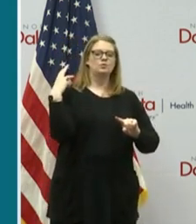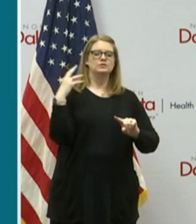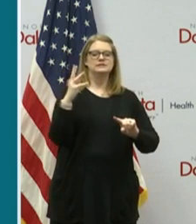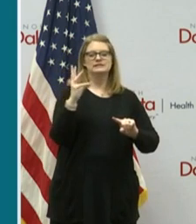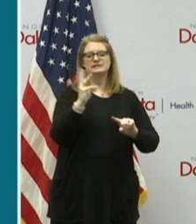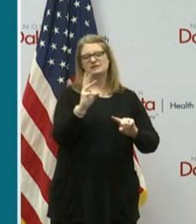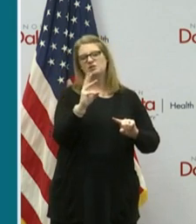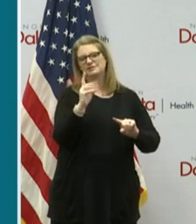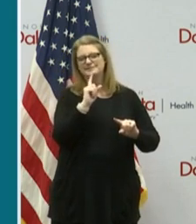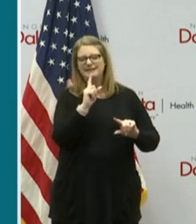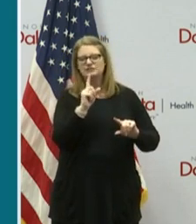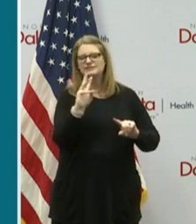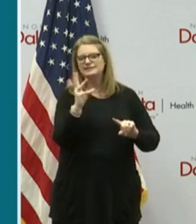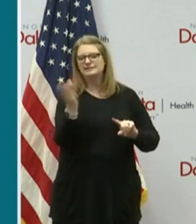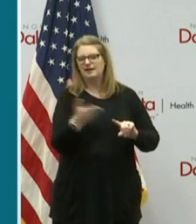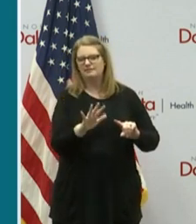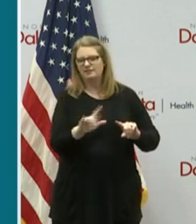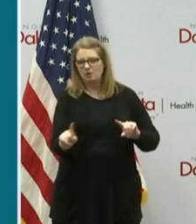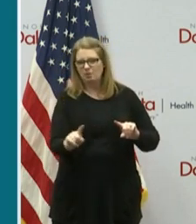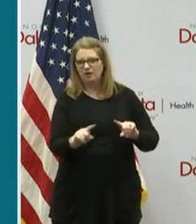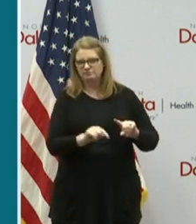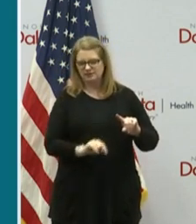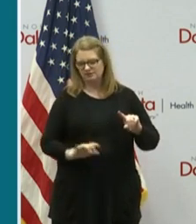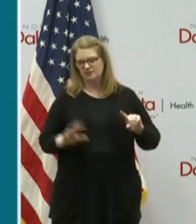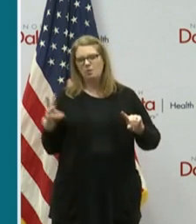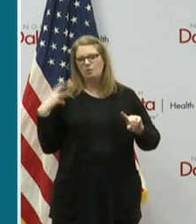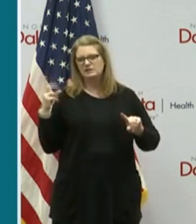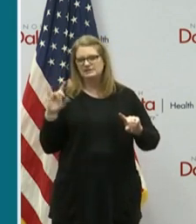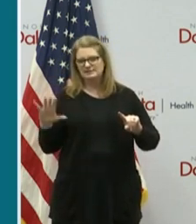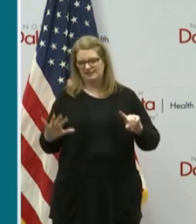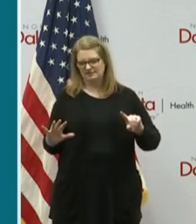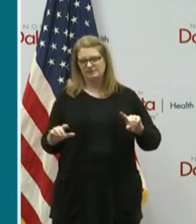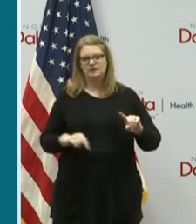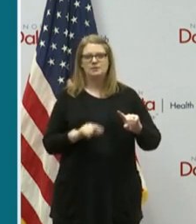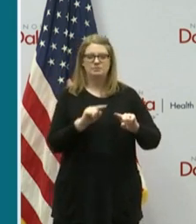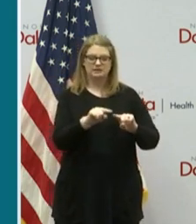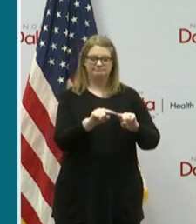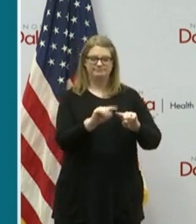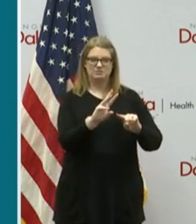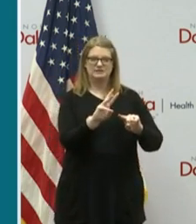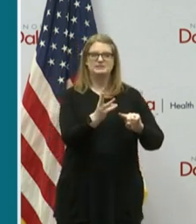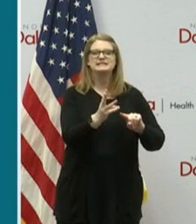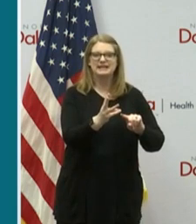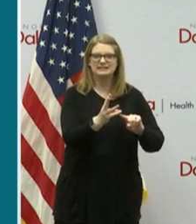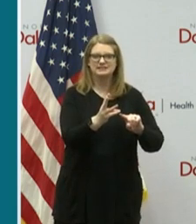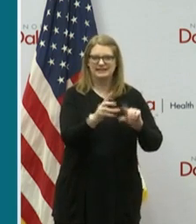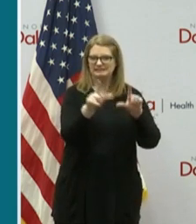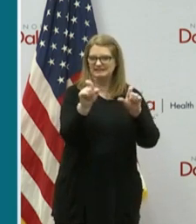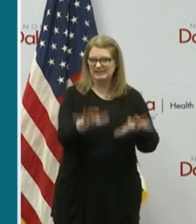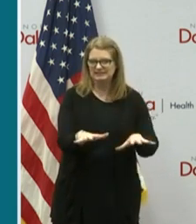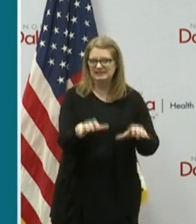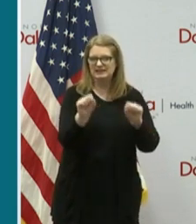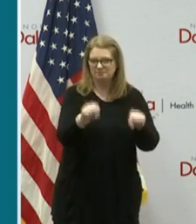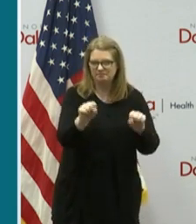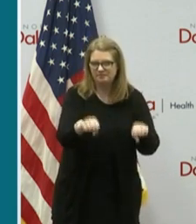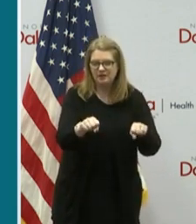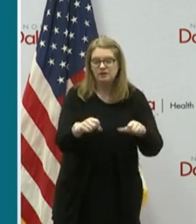NORTH DAKOTA REMAINS SIX IN THE NATION OUT OF THE 50 STATES IN THE CAPITAL WASHINGTON D.C..